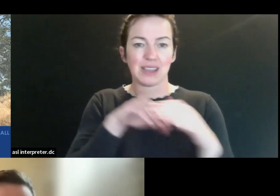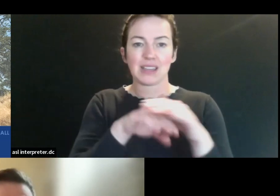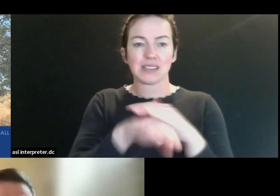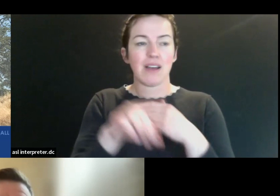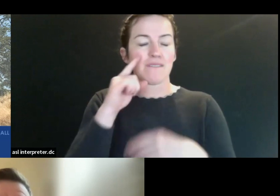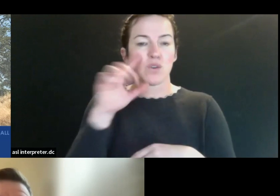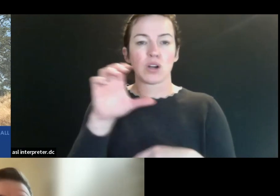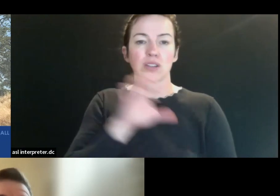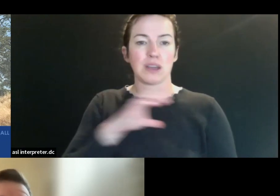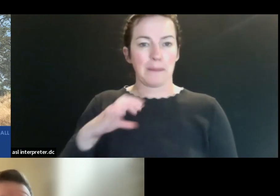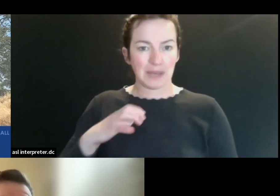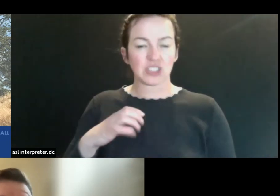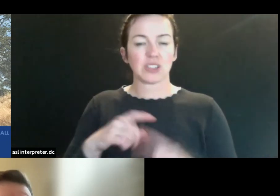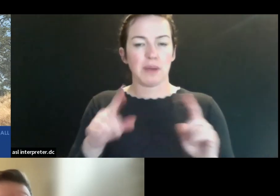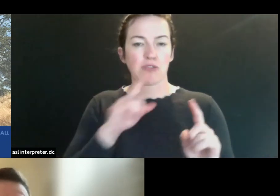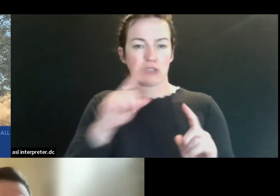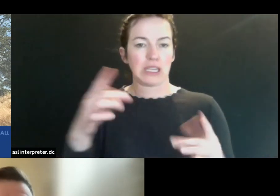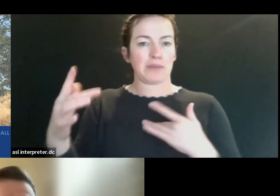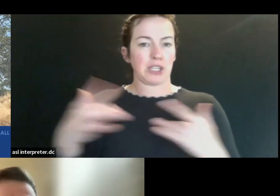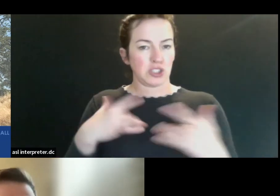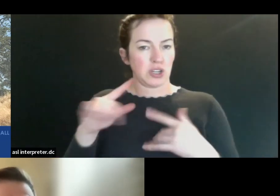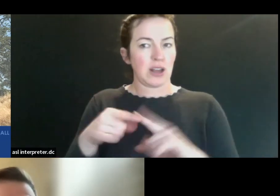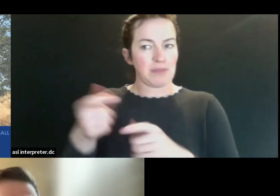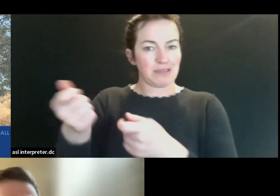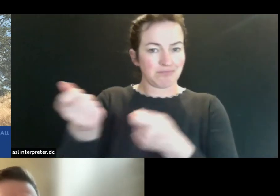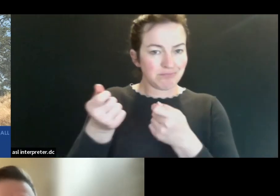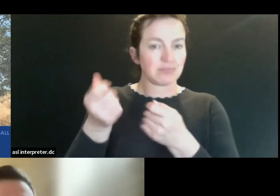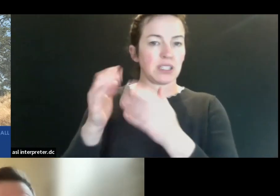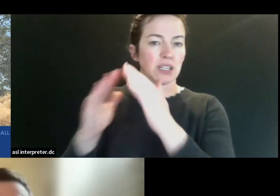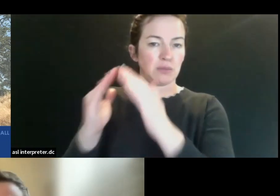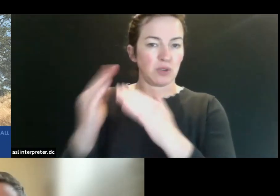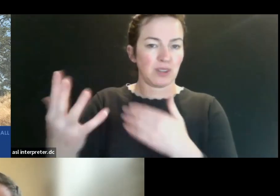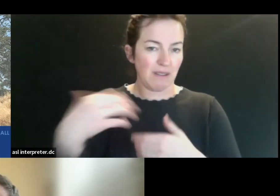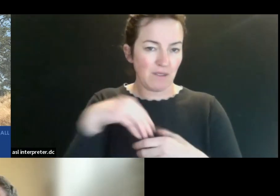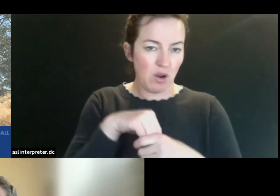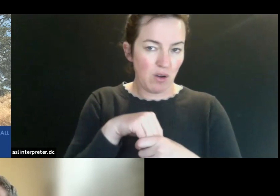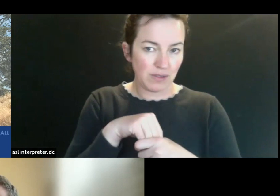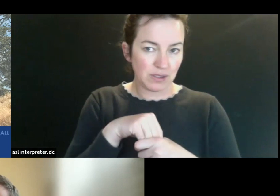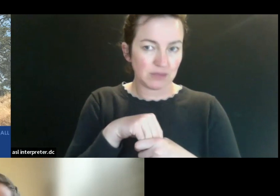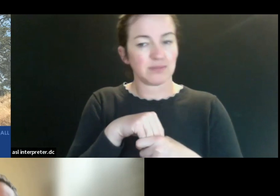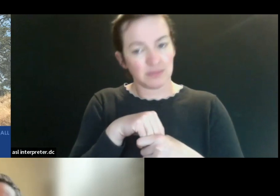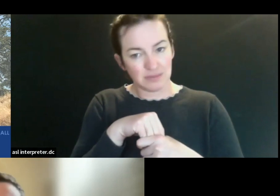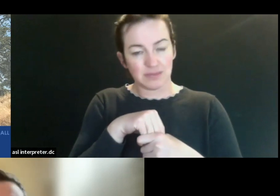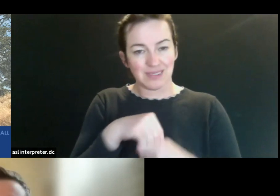itself, I'm really concerned about getting the community involved. Yeah, I think I need